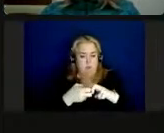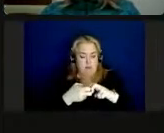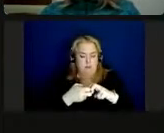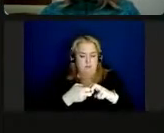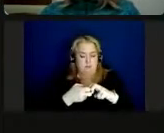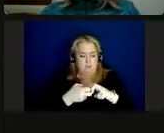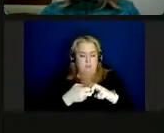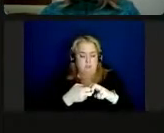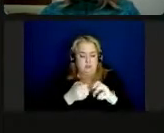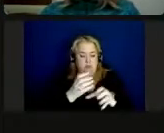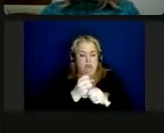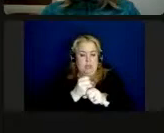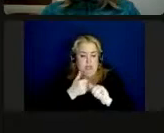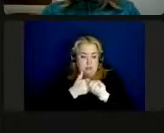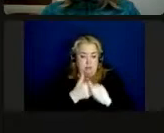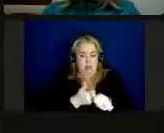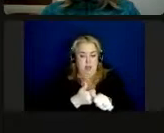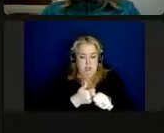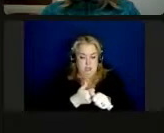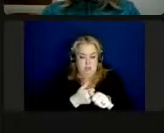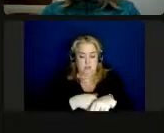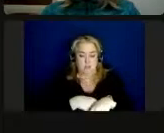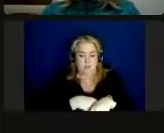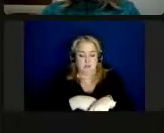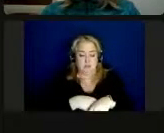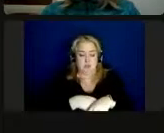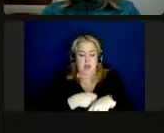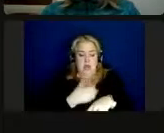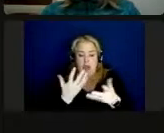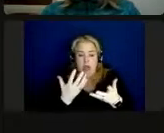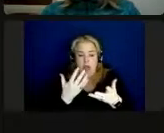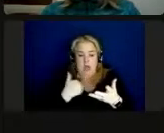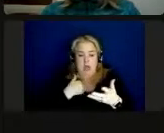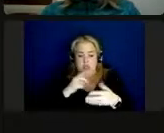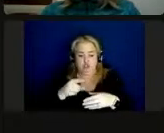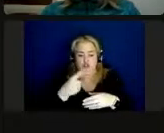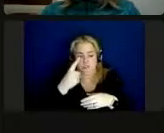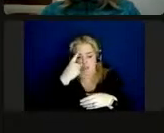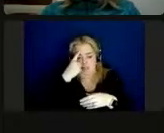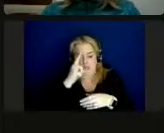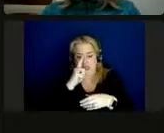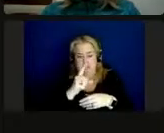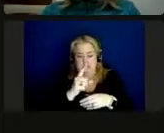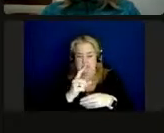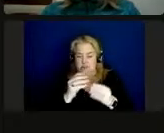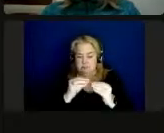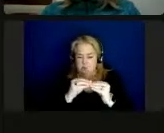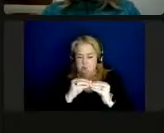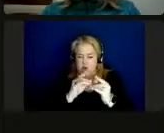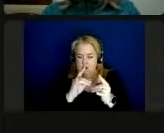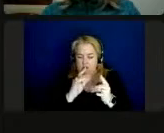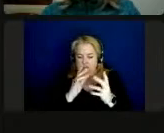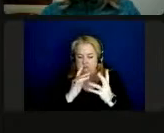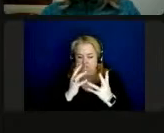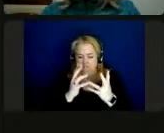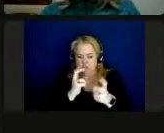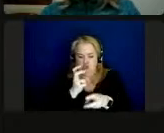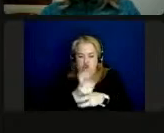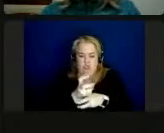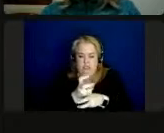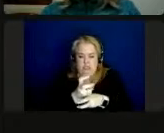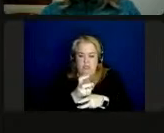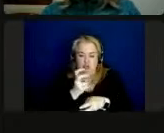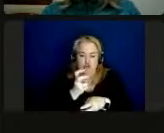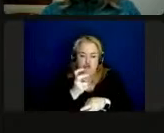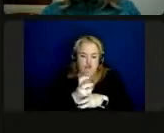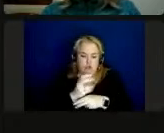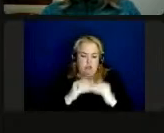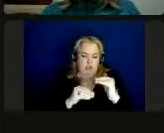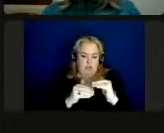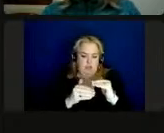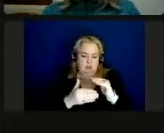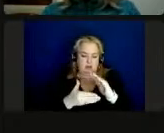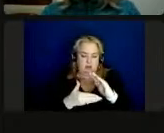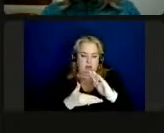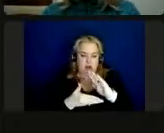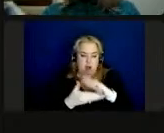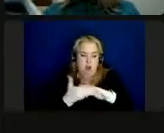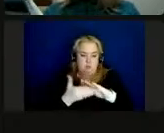WAY TO FUND AND WE MAY HAVE